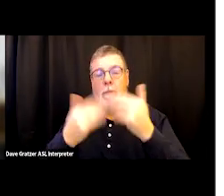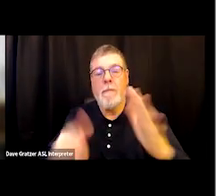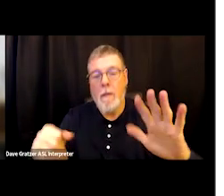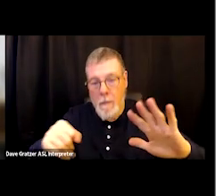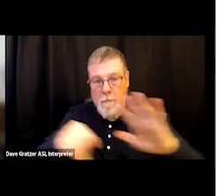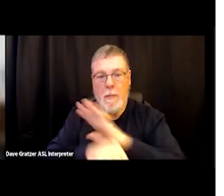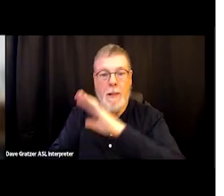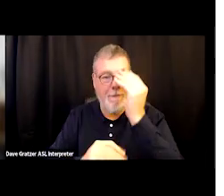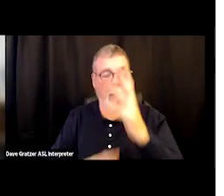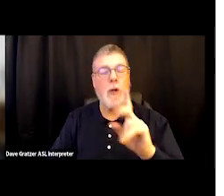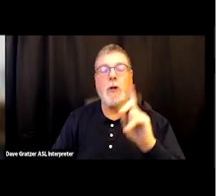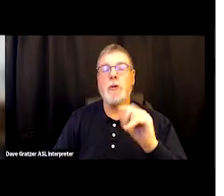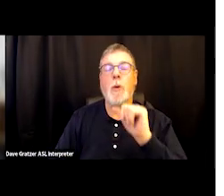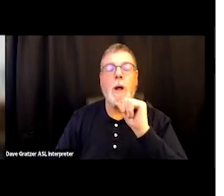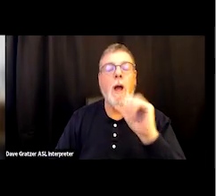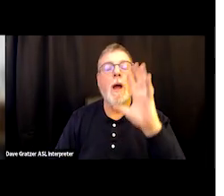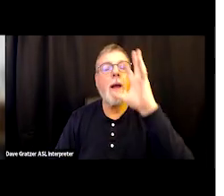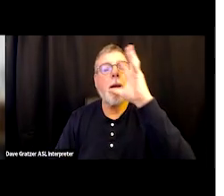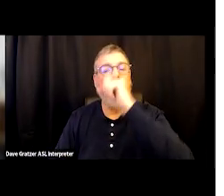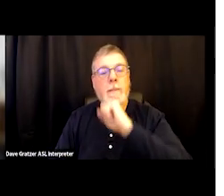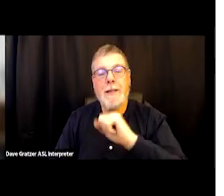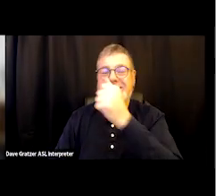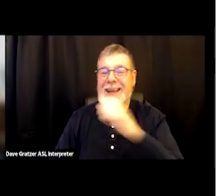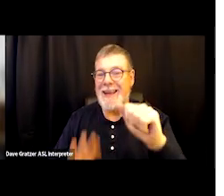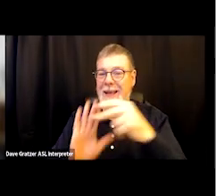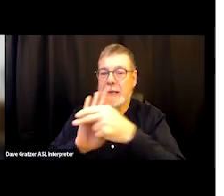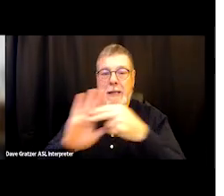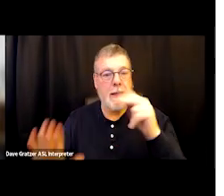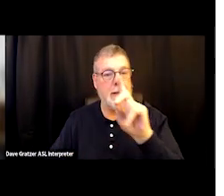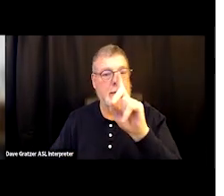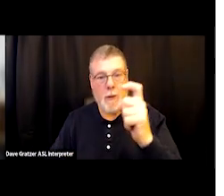Do not leave out any diagnoses, physical or mental health.